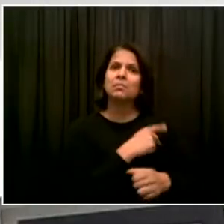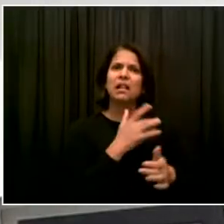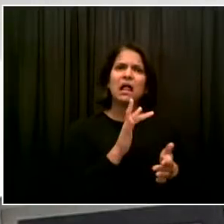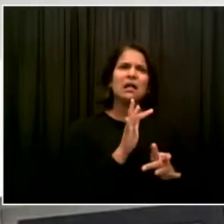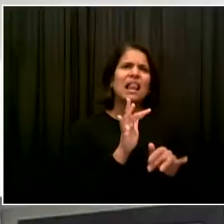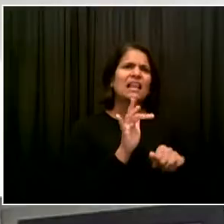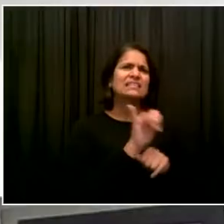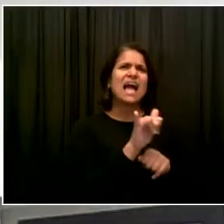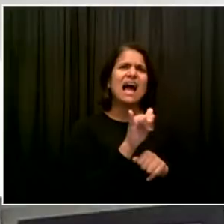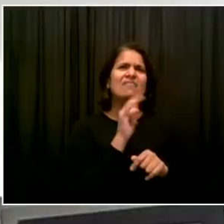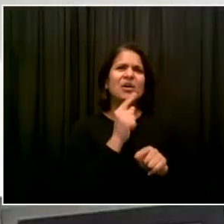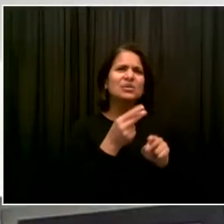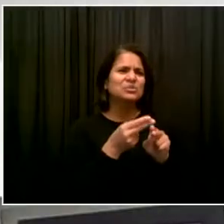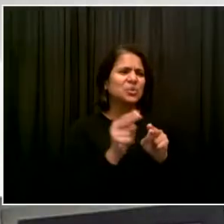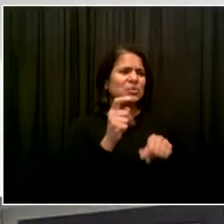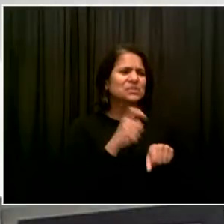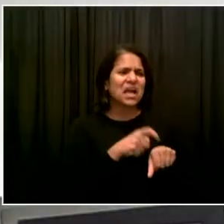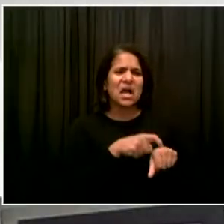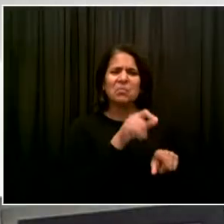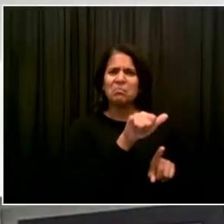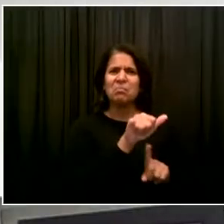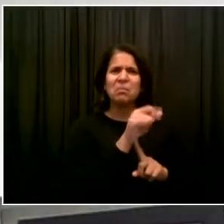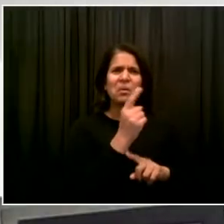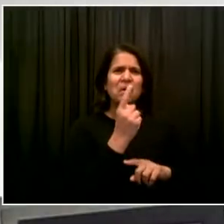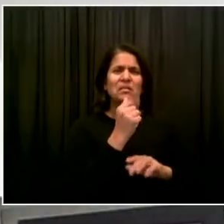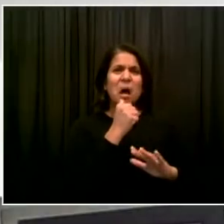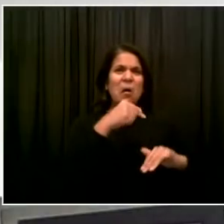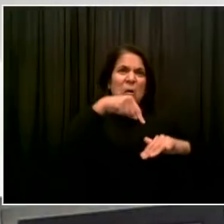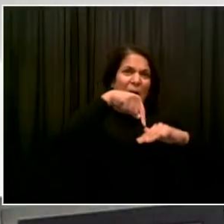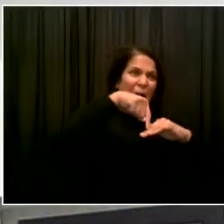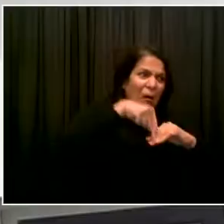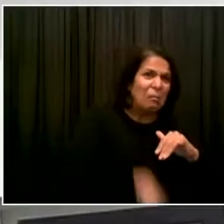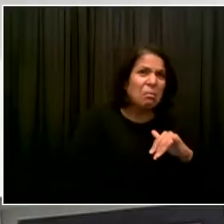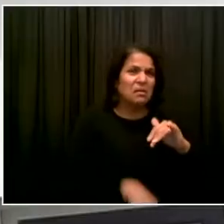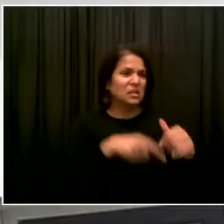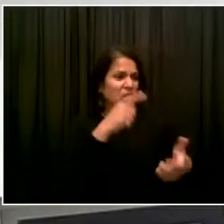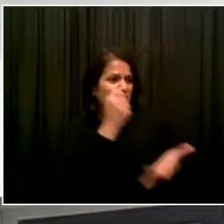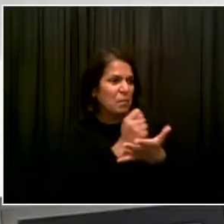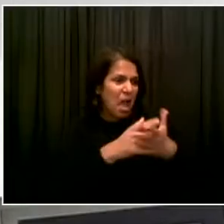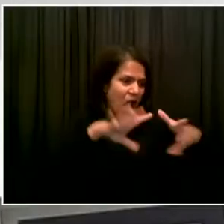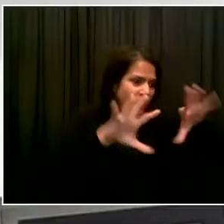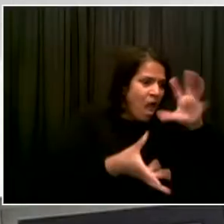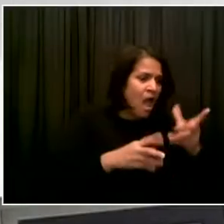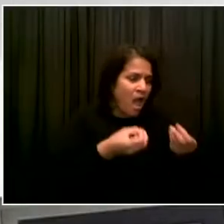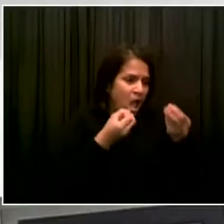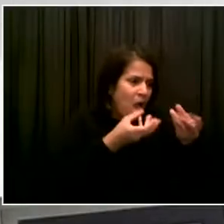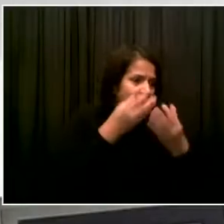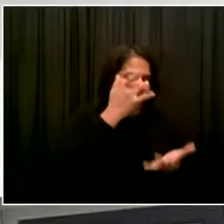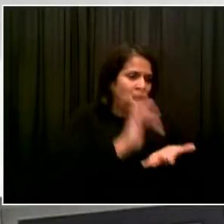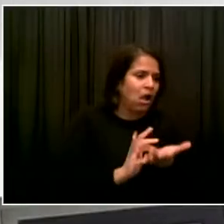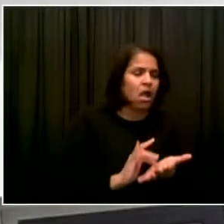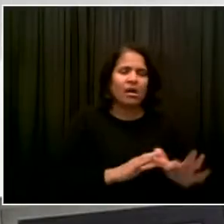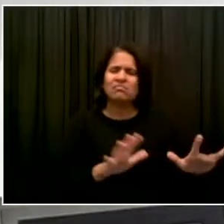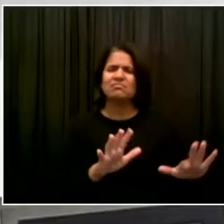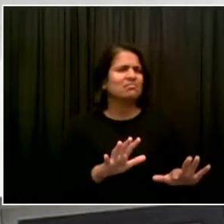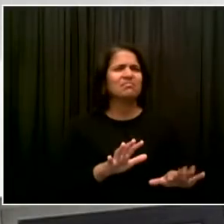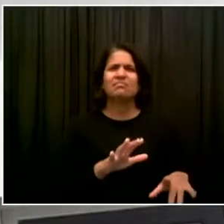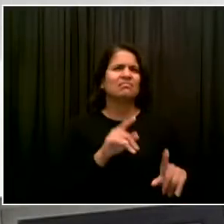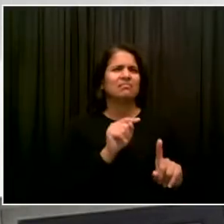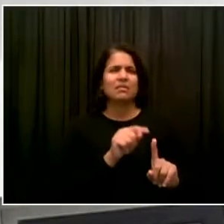POSITIVE IS IN GENERAL IT SEEMS WHEN PEOPLE ARE IN THE HOSPITAL, THEY HAVE SHORTER STAYS AND THEY DO NOT NEED AS